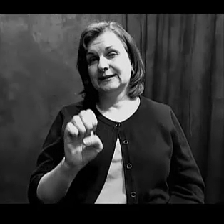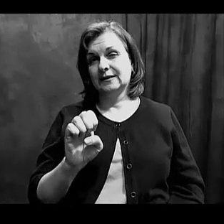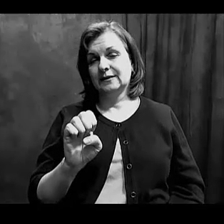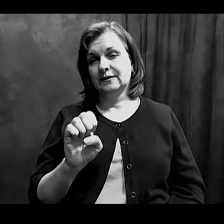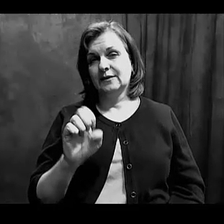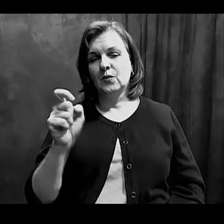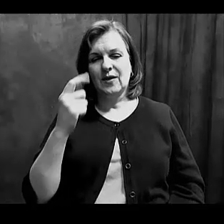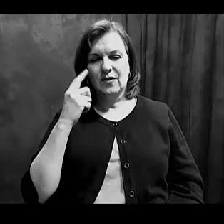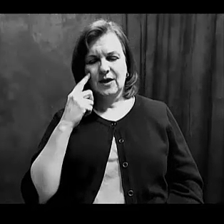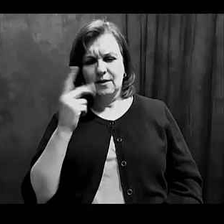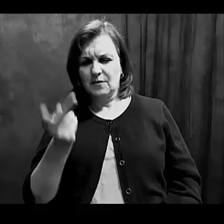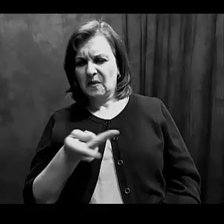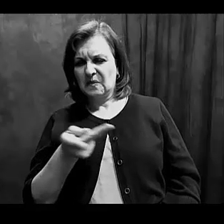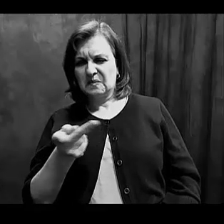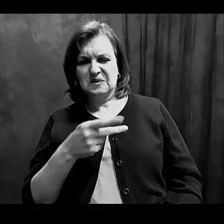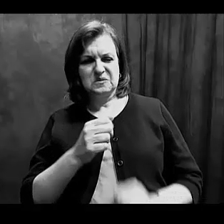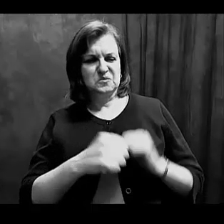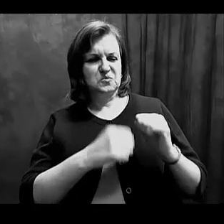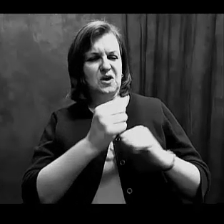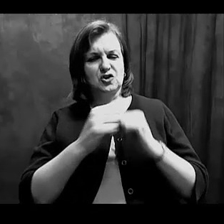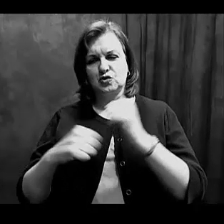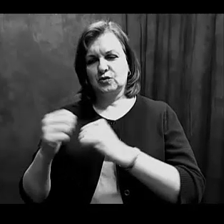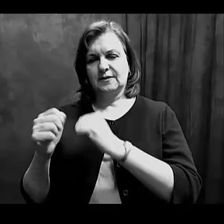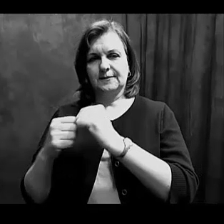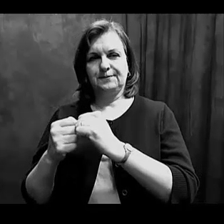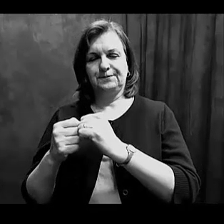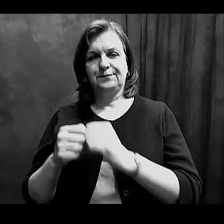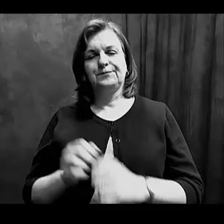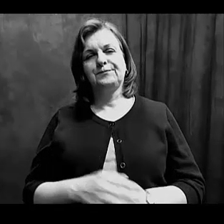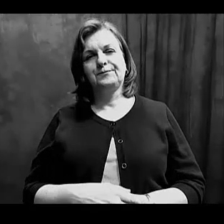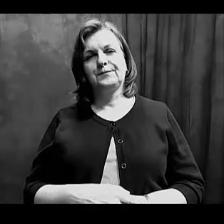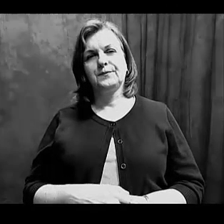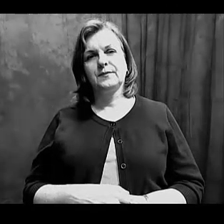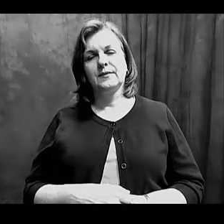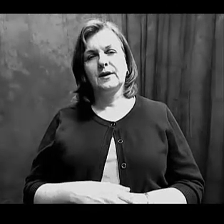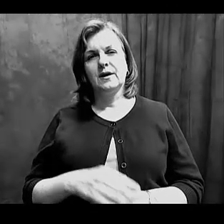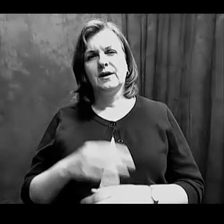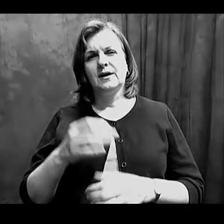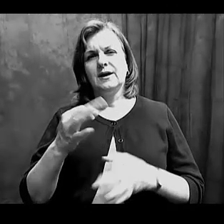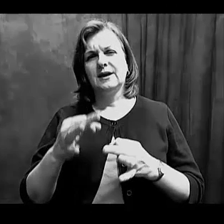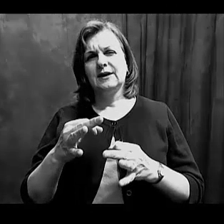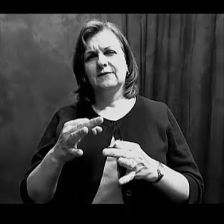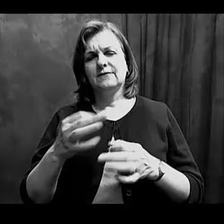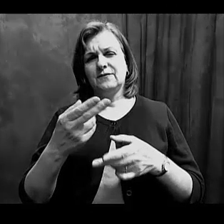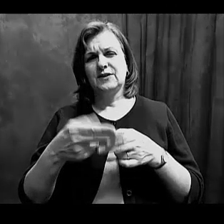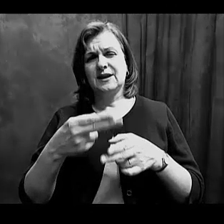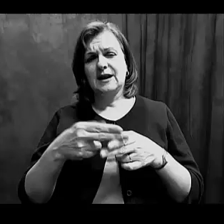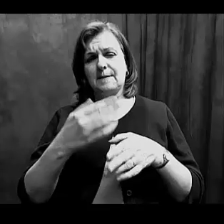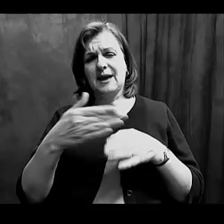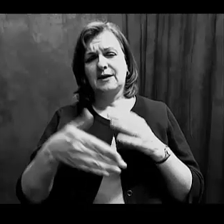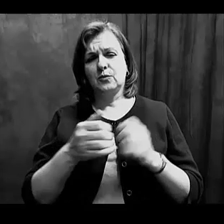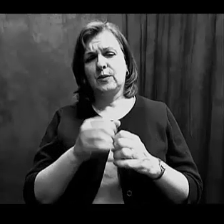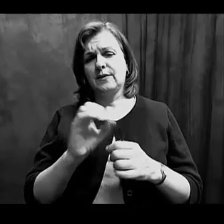now really the structures behind these so that mention to you before that "ose" is a sugar